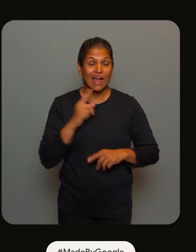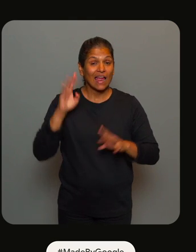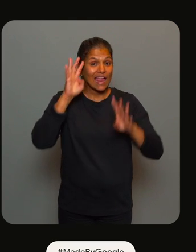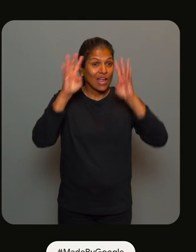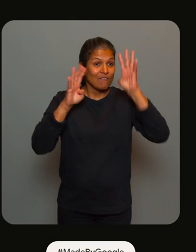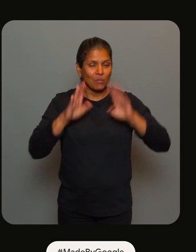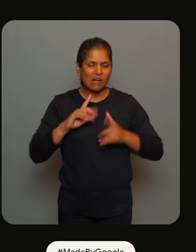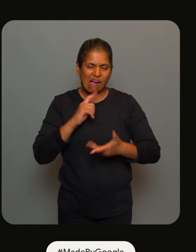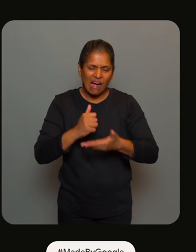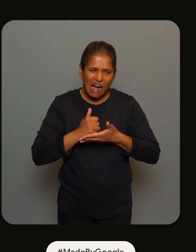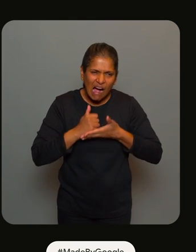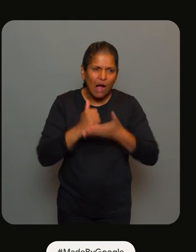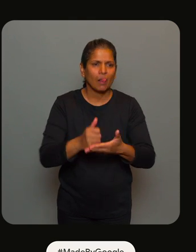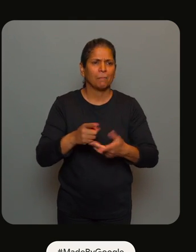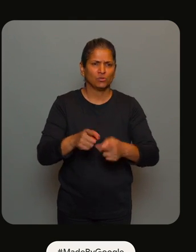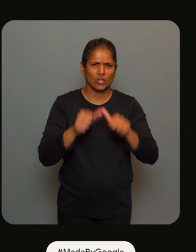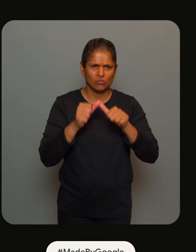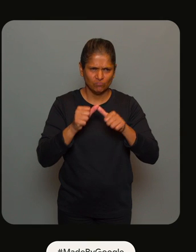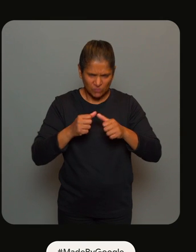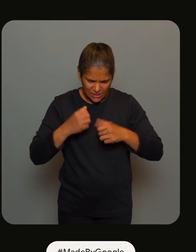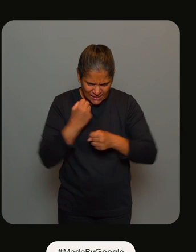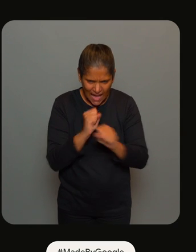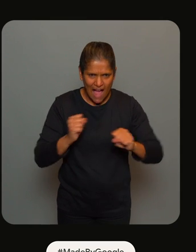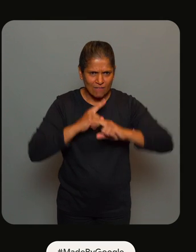safe online than anyone else in the world.